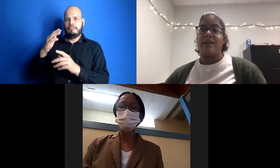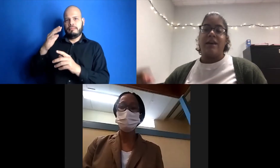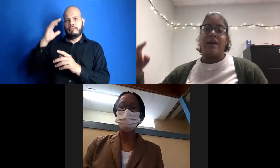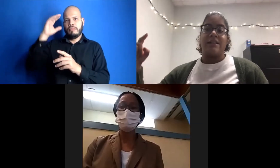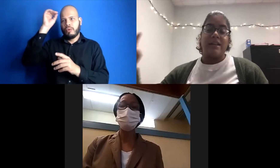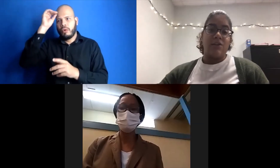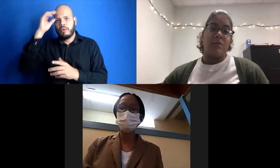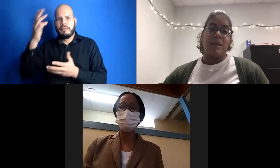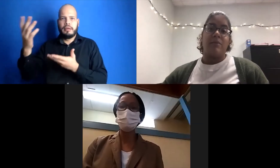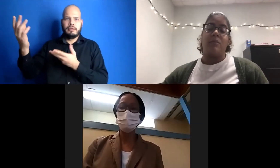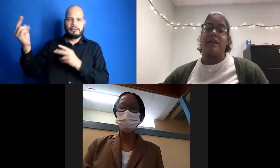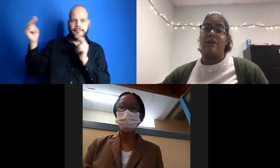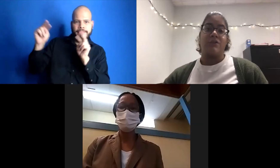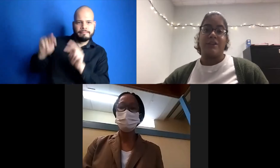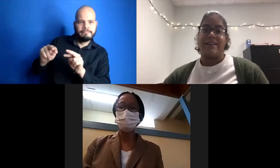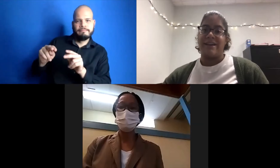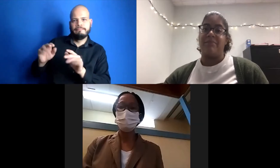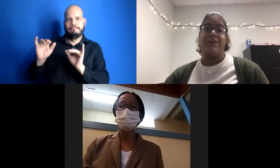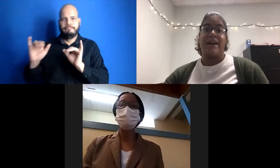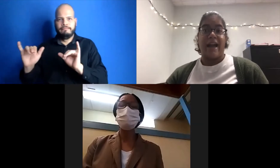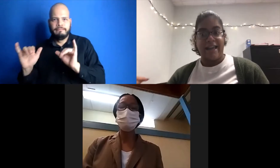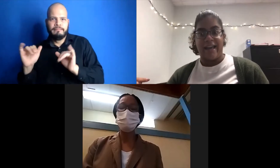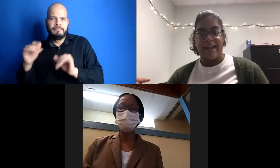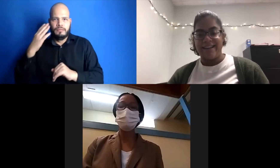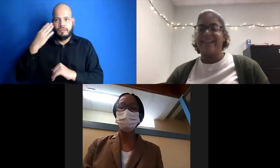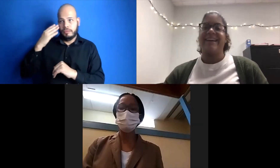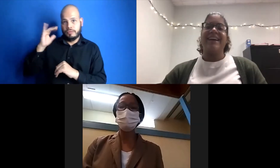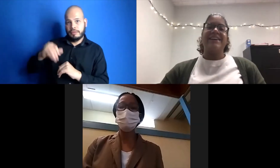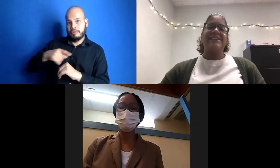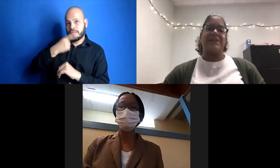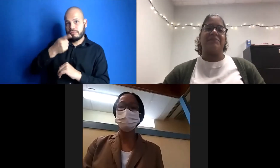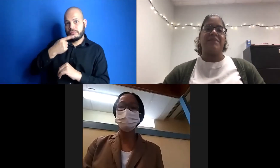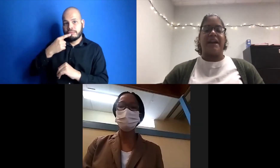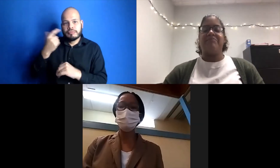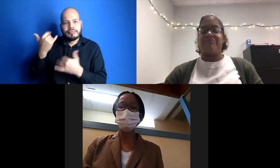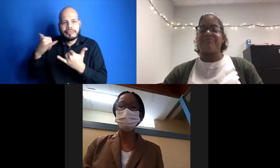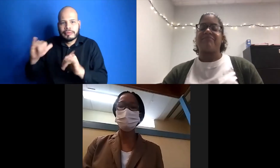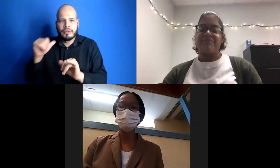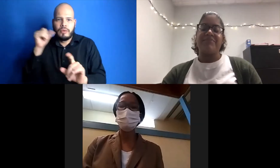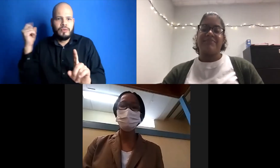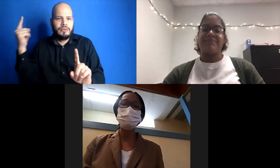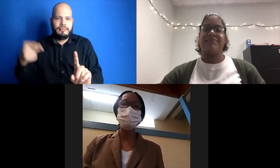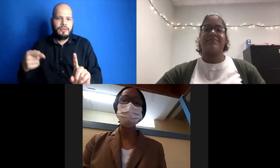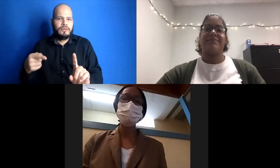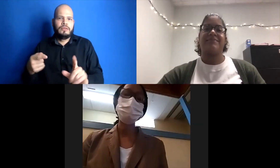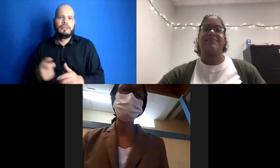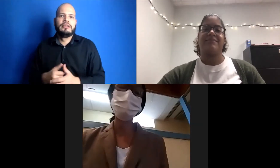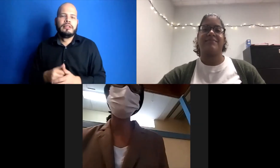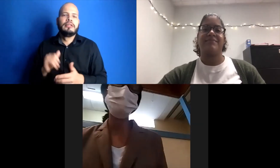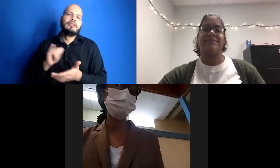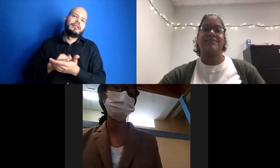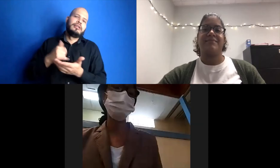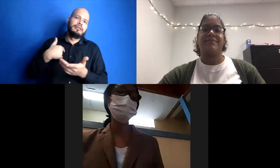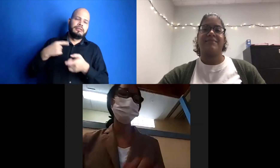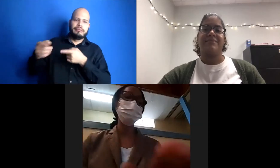I said hearing people may not understand that but I get it so yeah yes wow wow wow